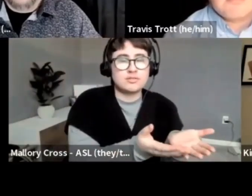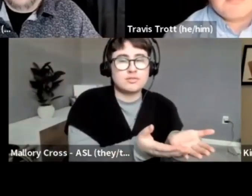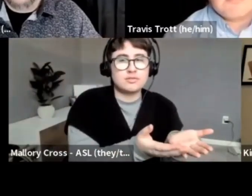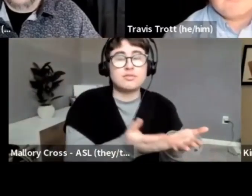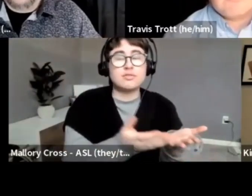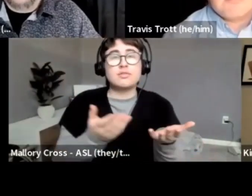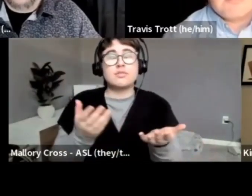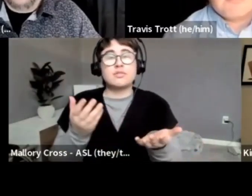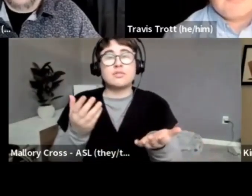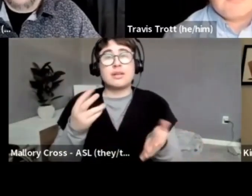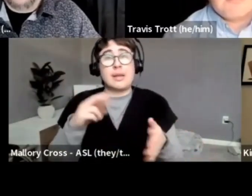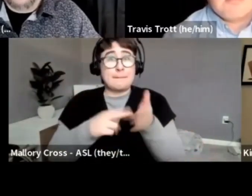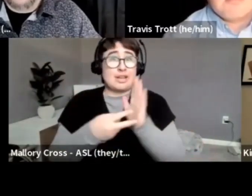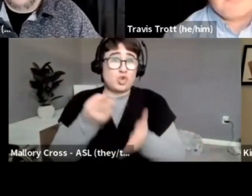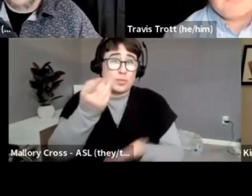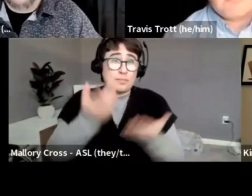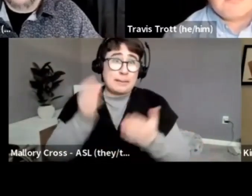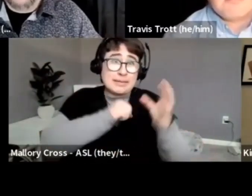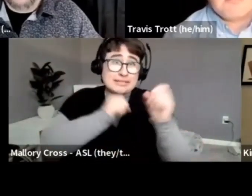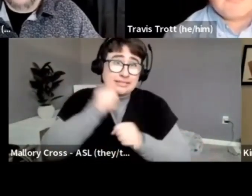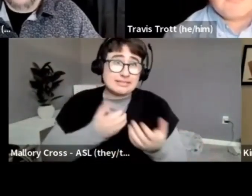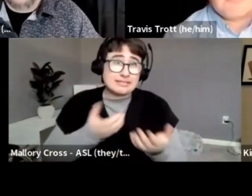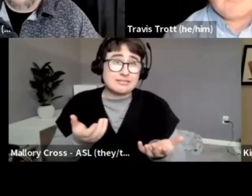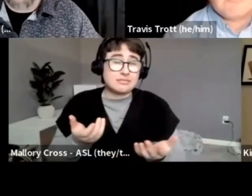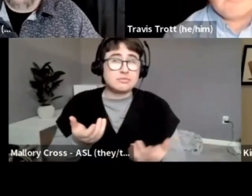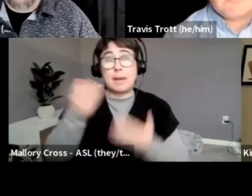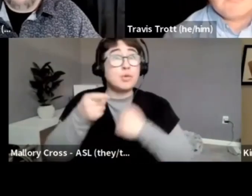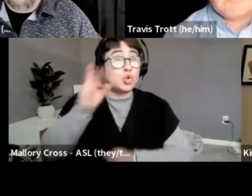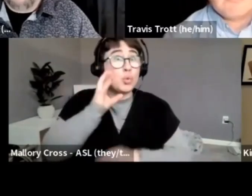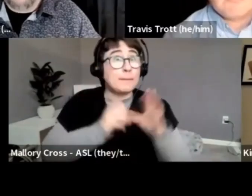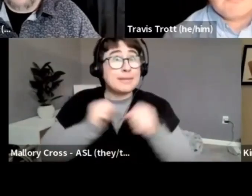is that you're gonna miss something and you probably will miss something anyway.